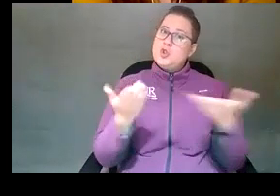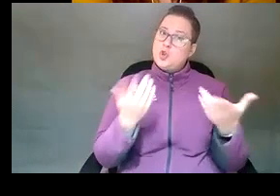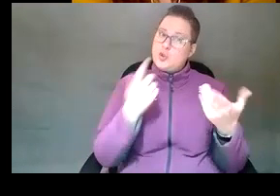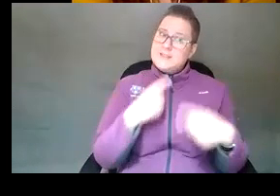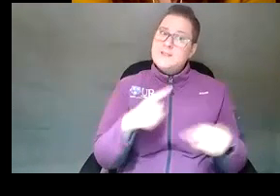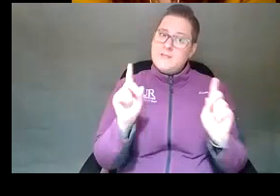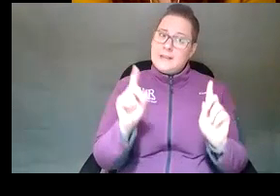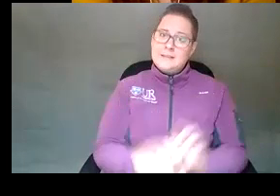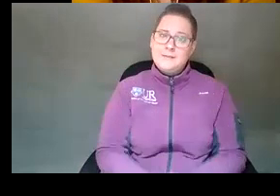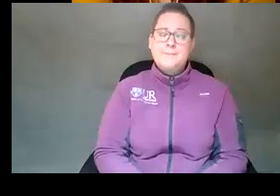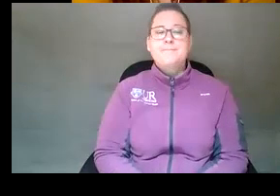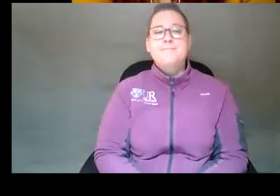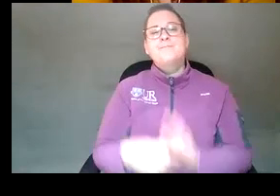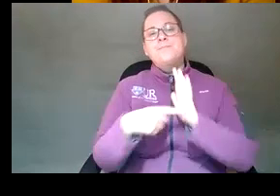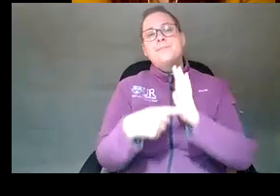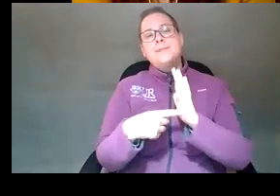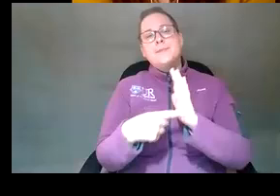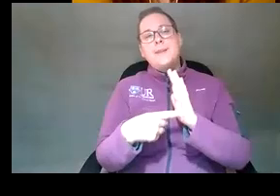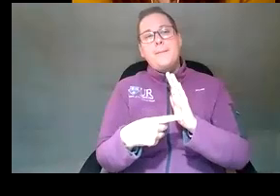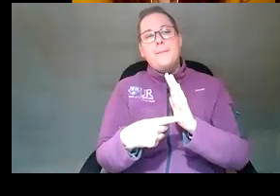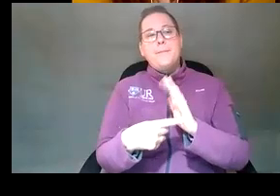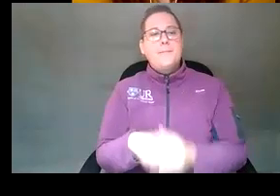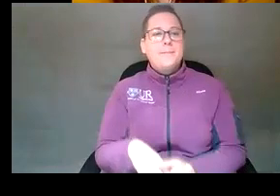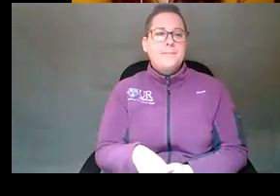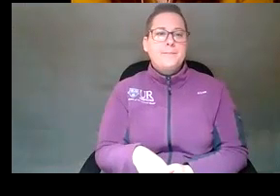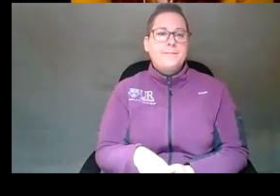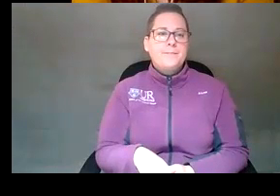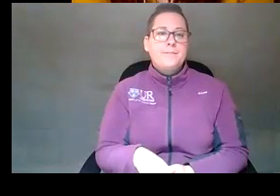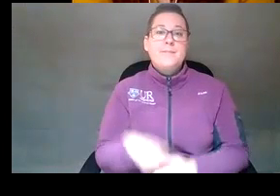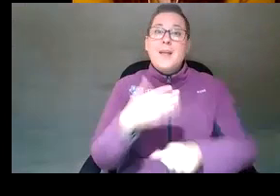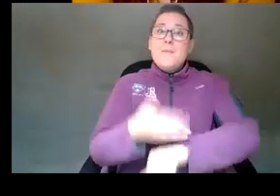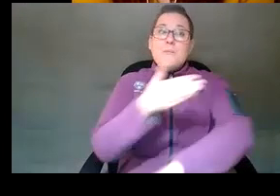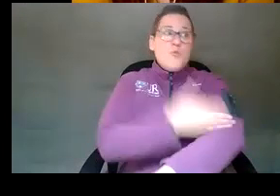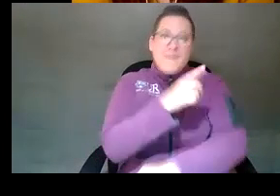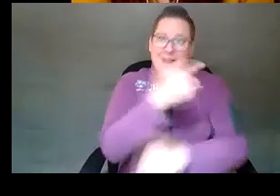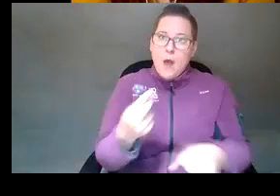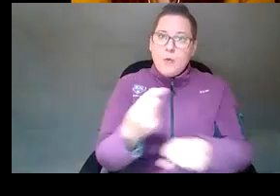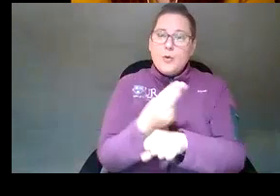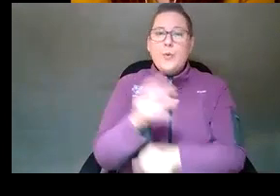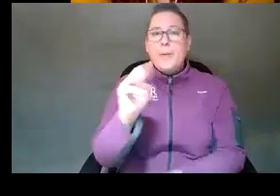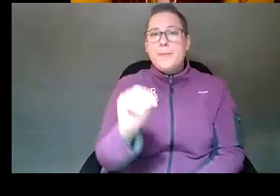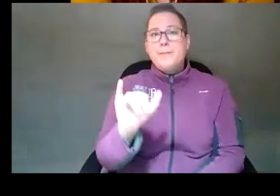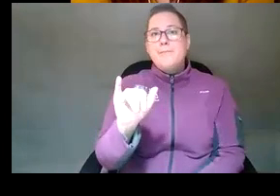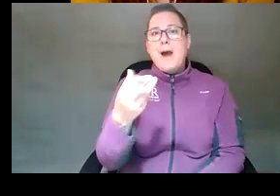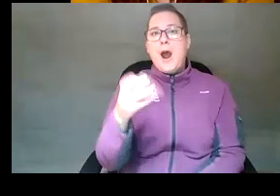you know for example improvement in using my chart which is one of our electronic ways to